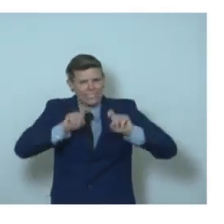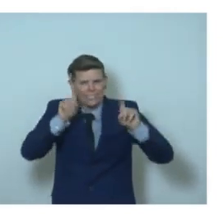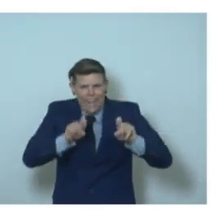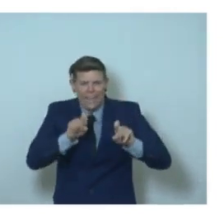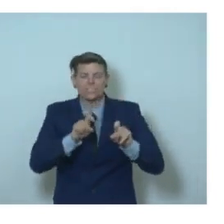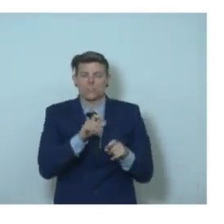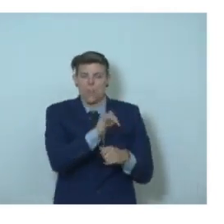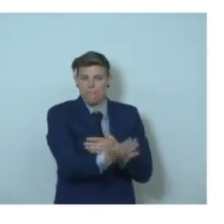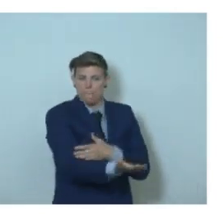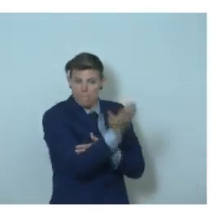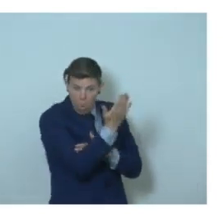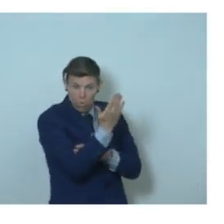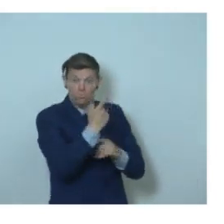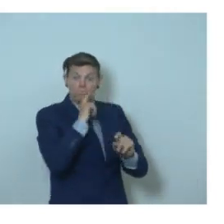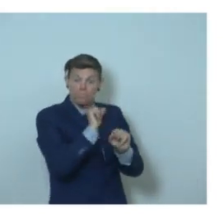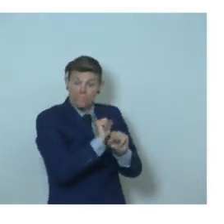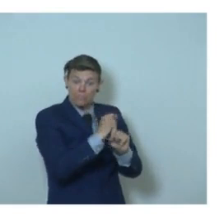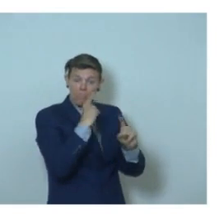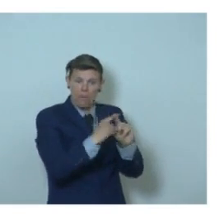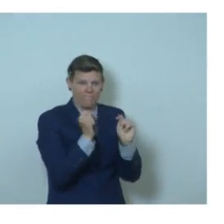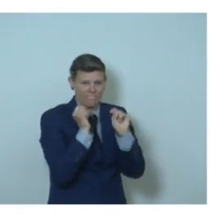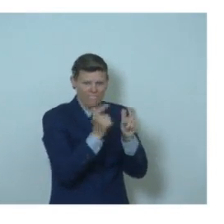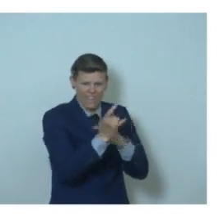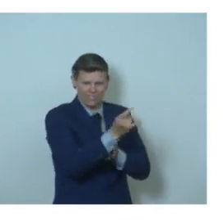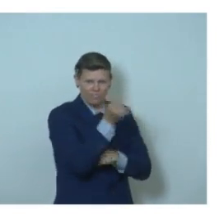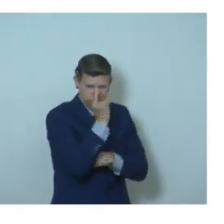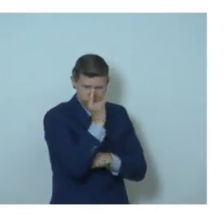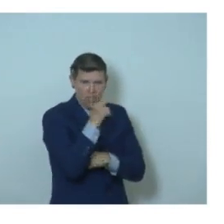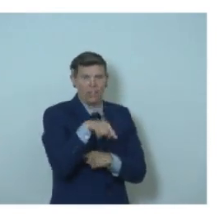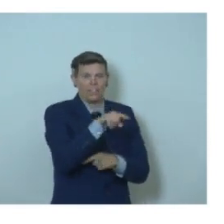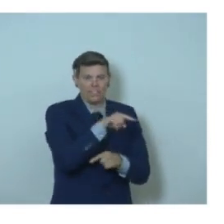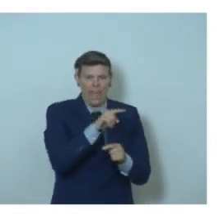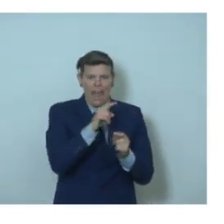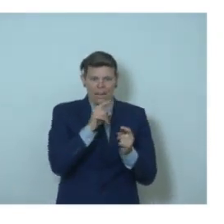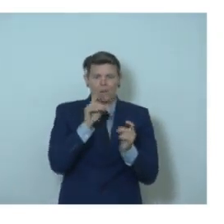BUSINESSES OF THE STATE WHEN WE UNDER WHEN WE LEARN IN THE MORNING.